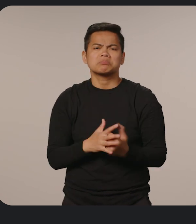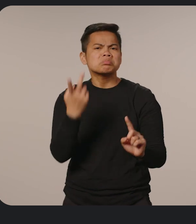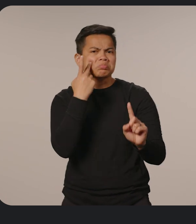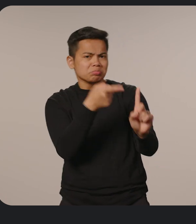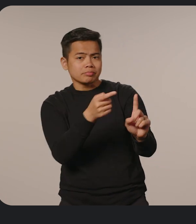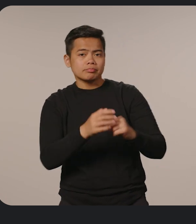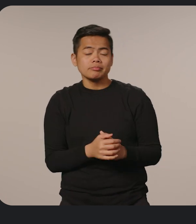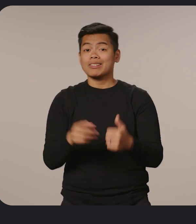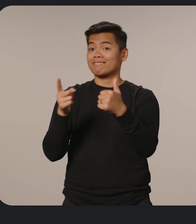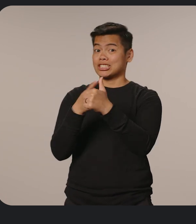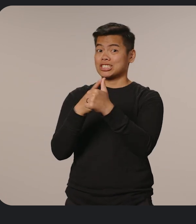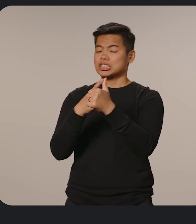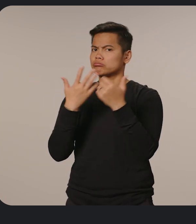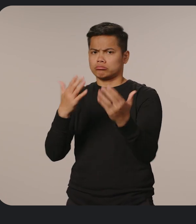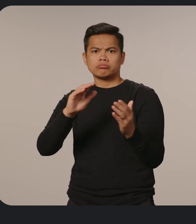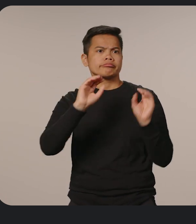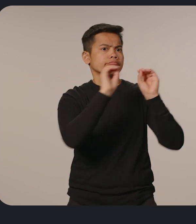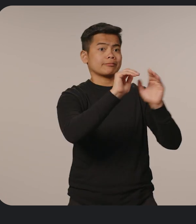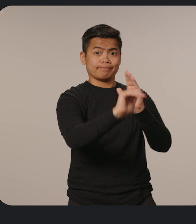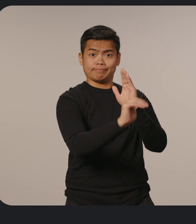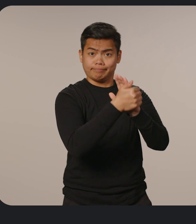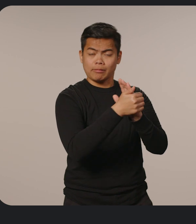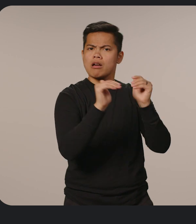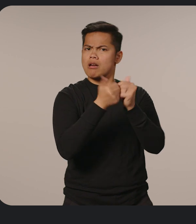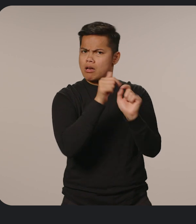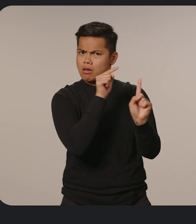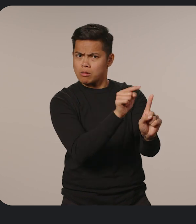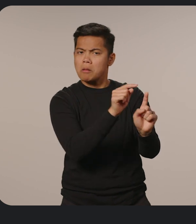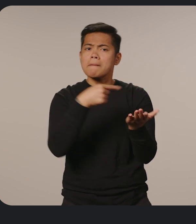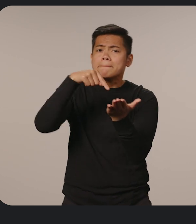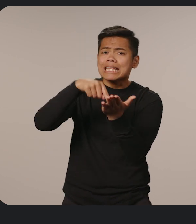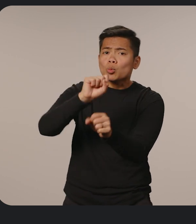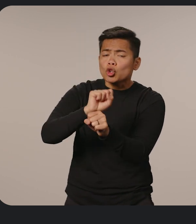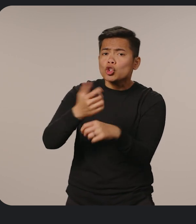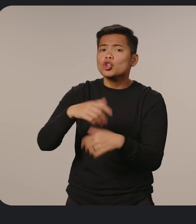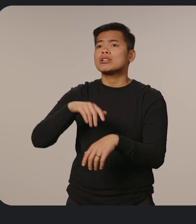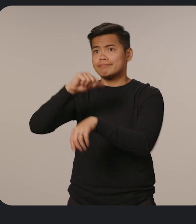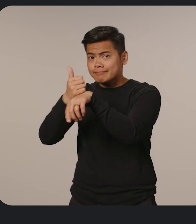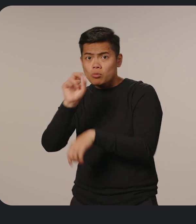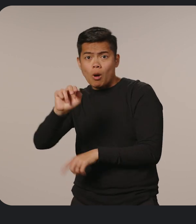first we start by installing the extension where we reveal how building